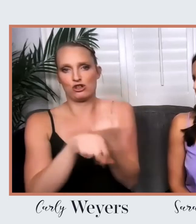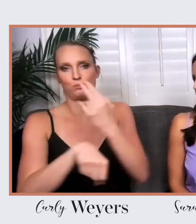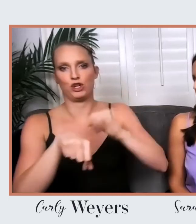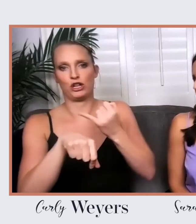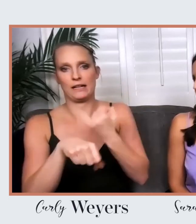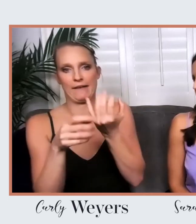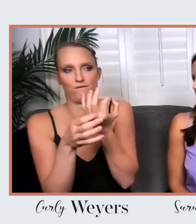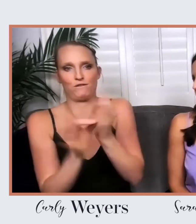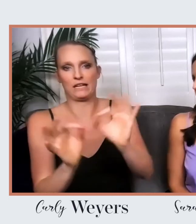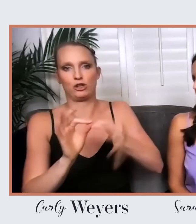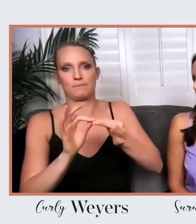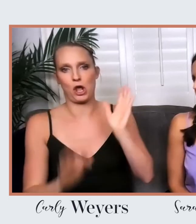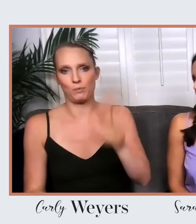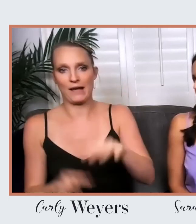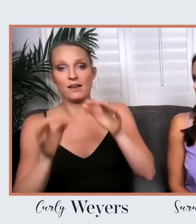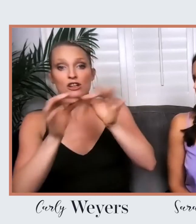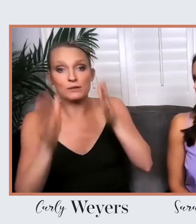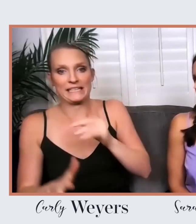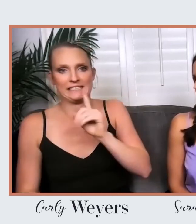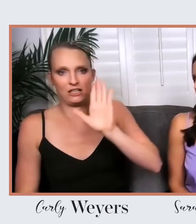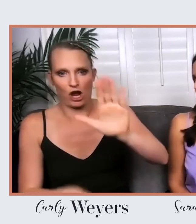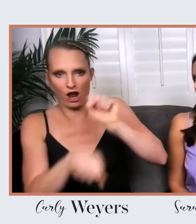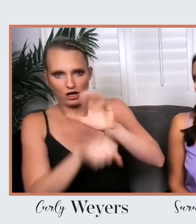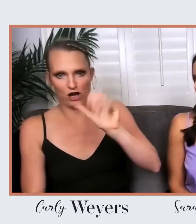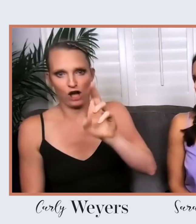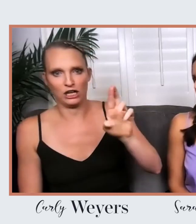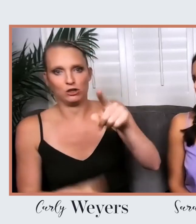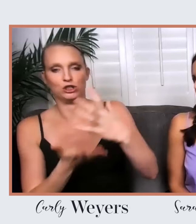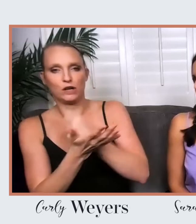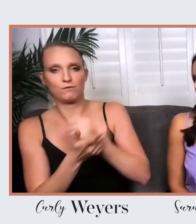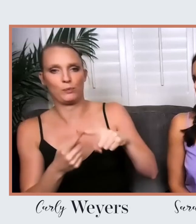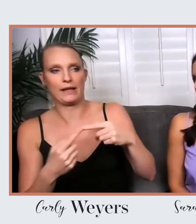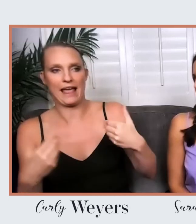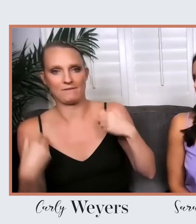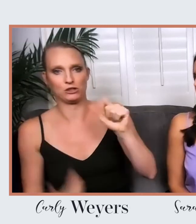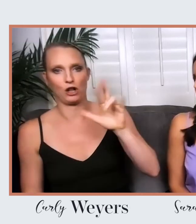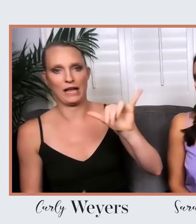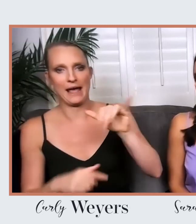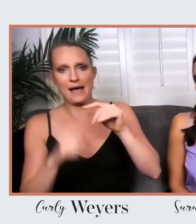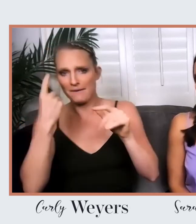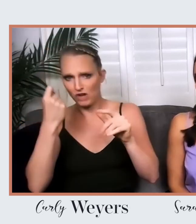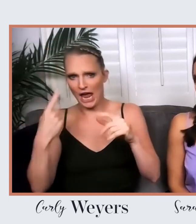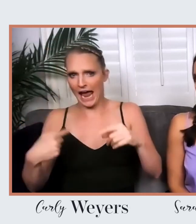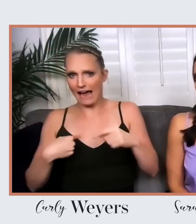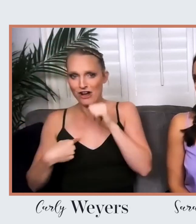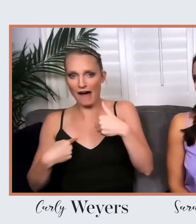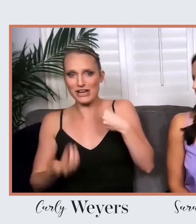I'm not using Jenny for free to interpret all the way, interpreting is a career. And it's a salary for them to make, therefore,